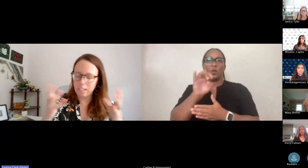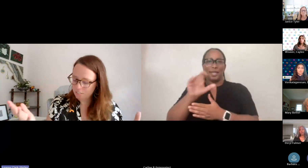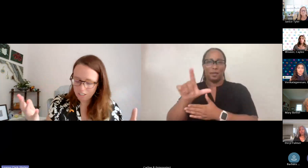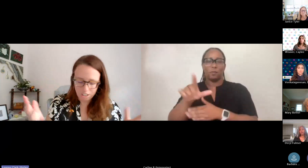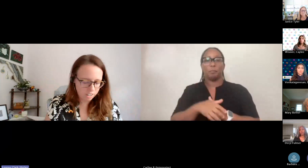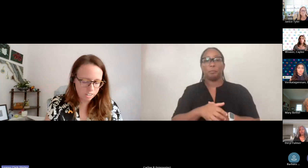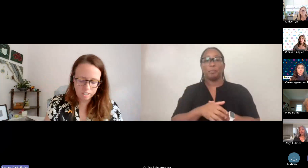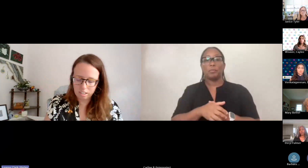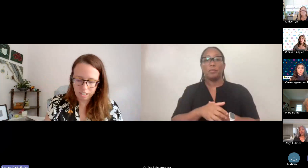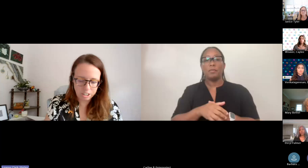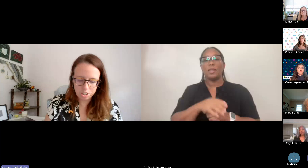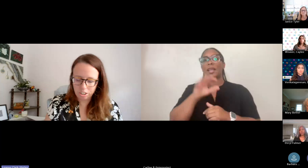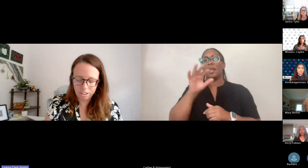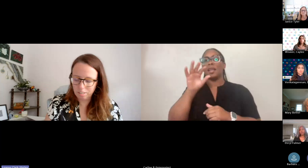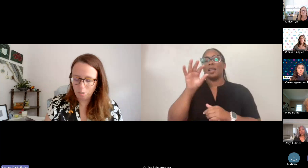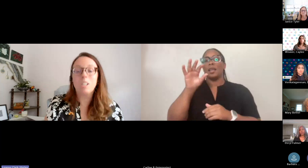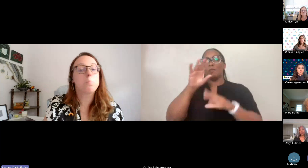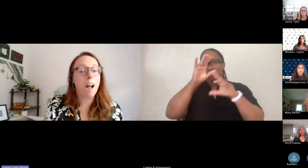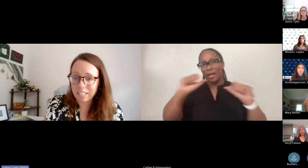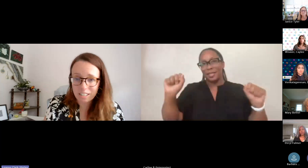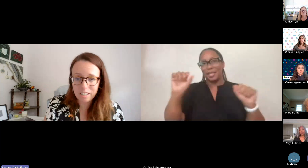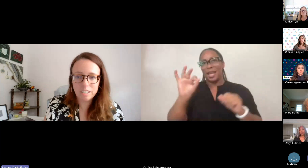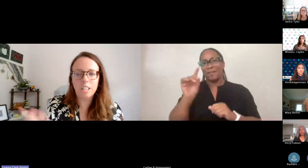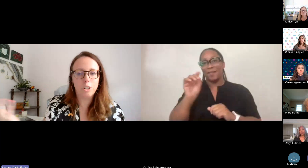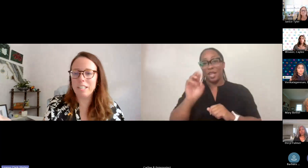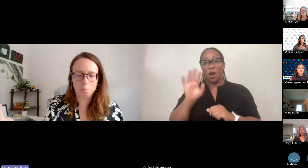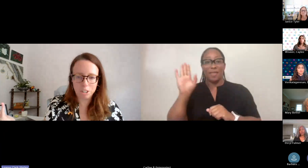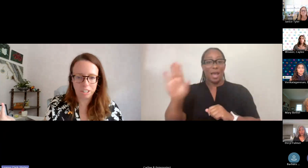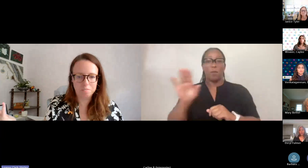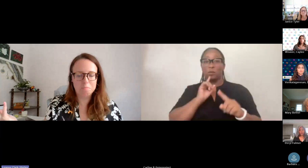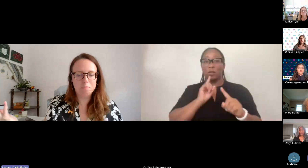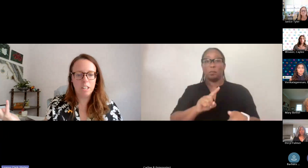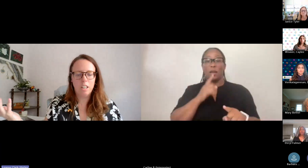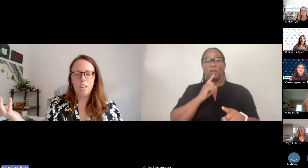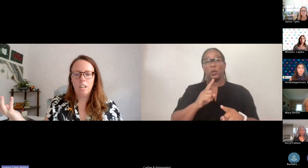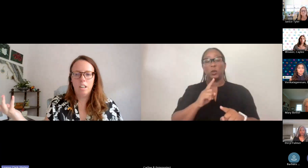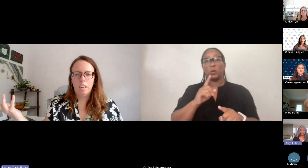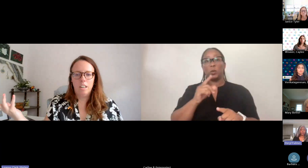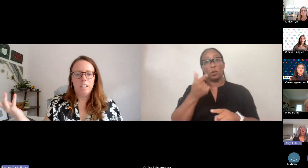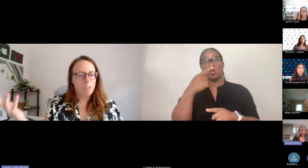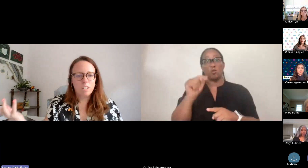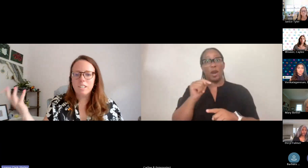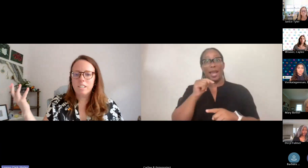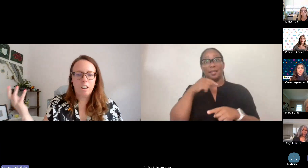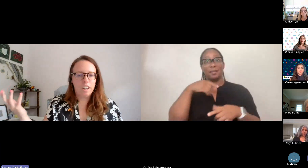And the New deal was FDR's signature response to the Great Depression. Mm-hmm.